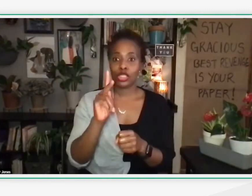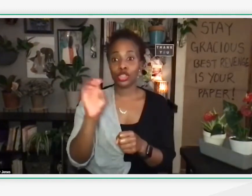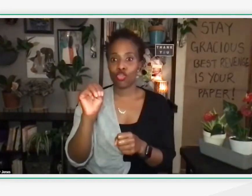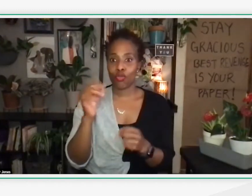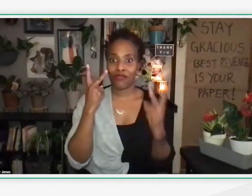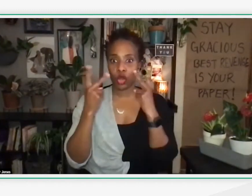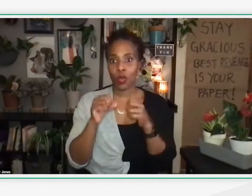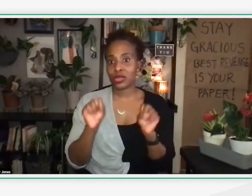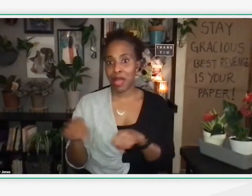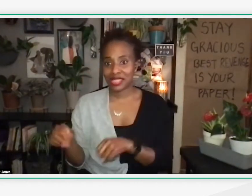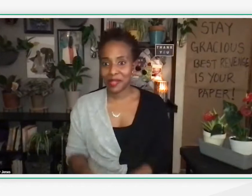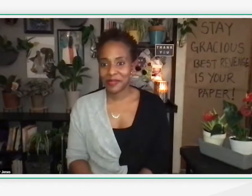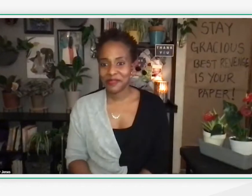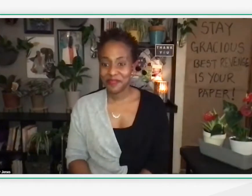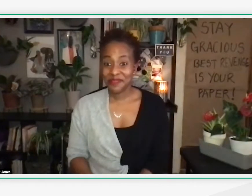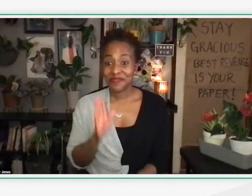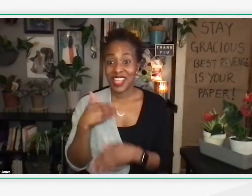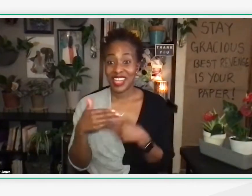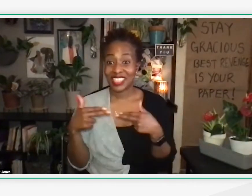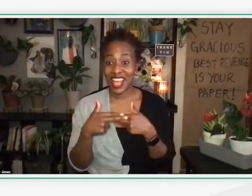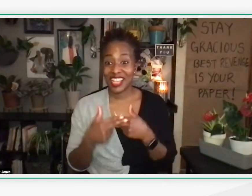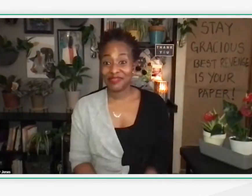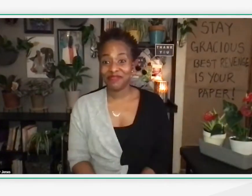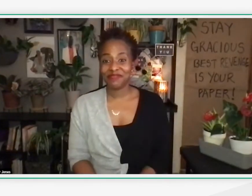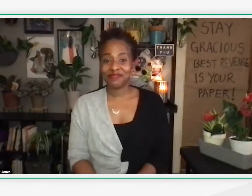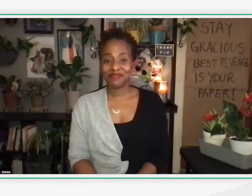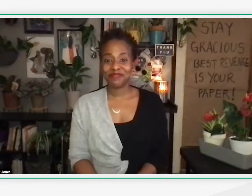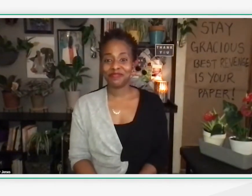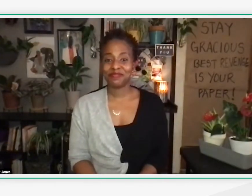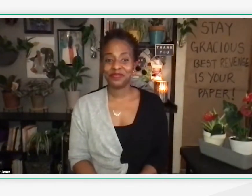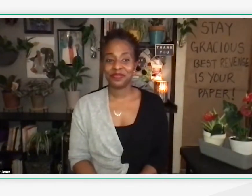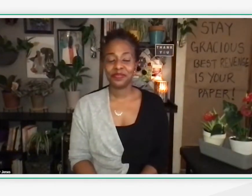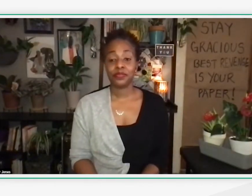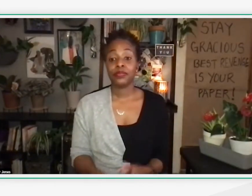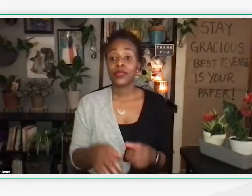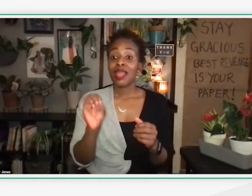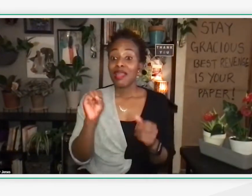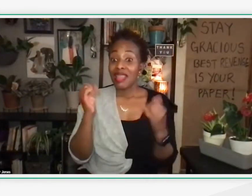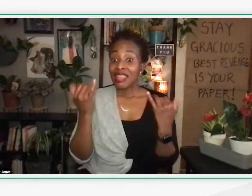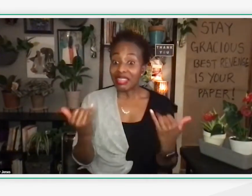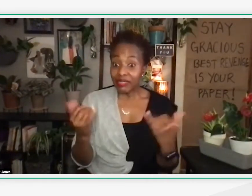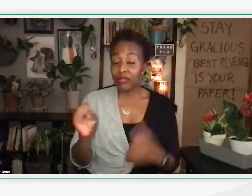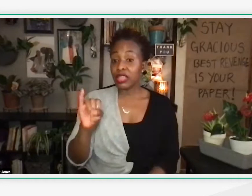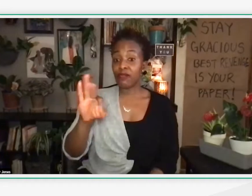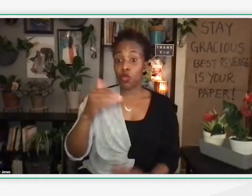adjusting the screen size. You can see the presenters larger or smaller than the PowerPoint.